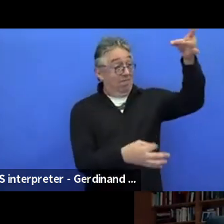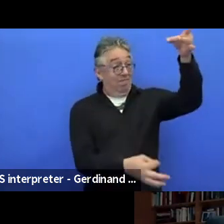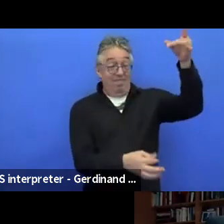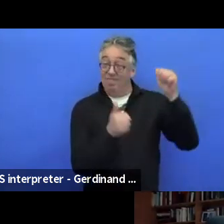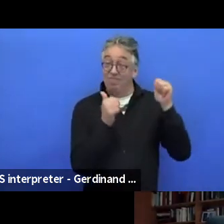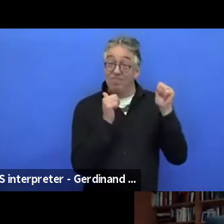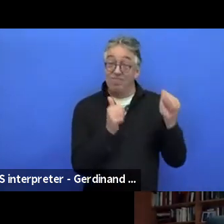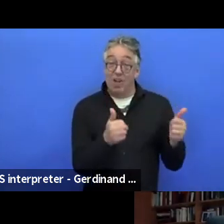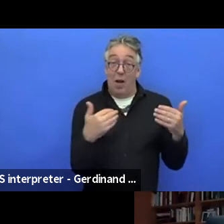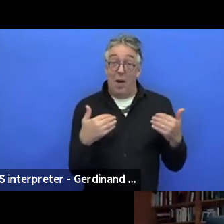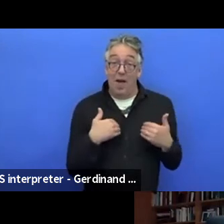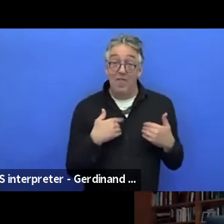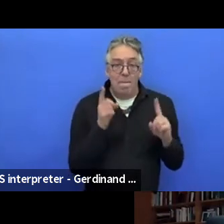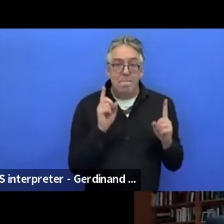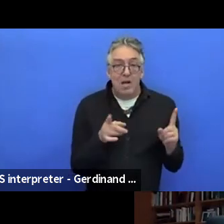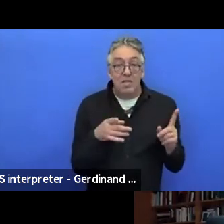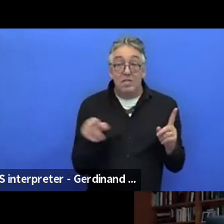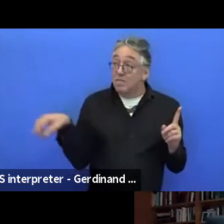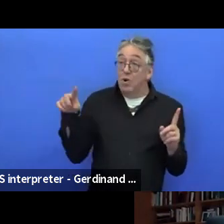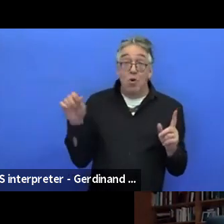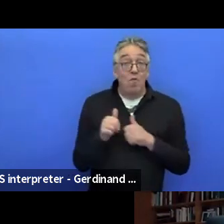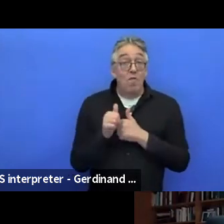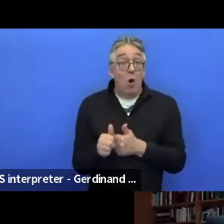and kept alive and one way to do it is by rights holders